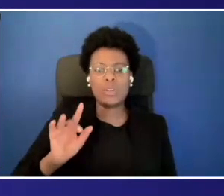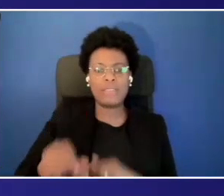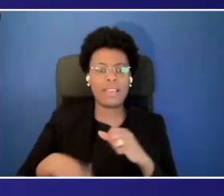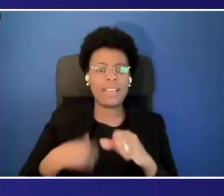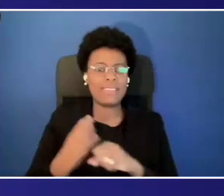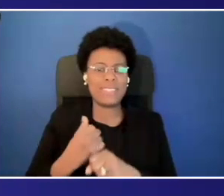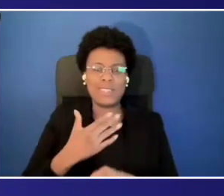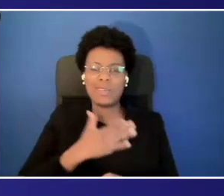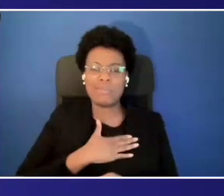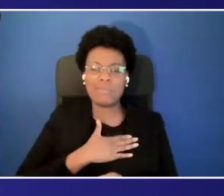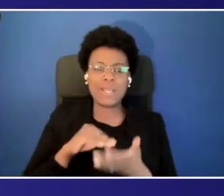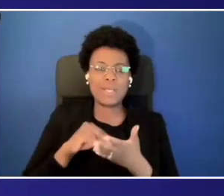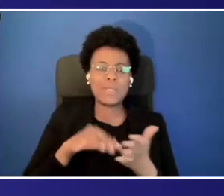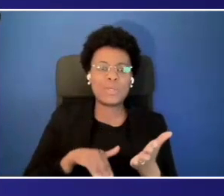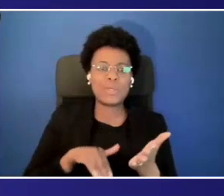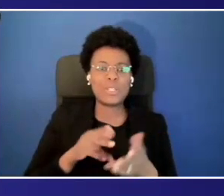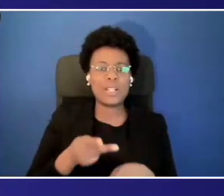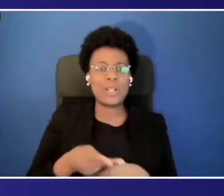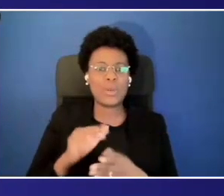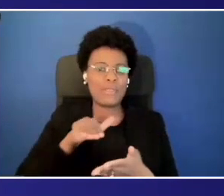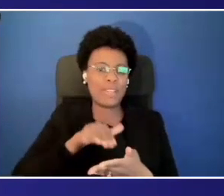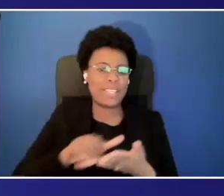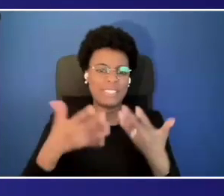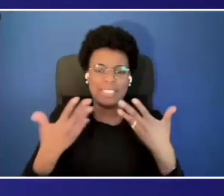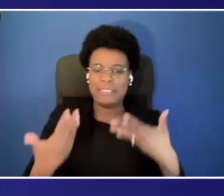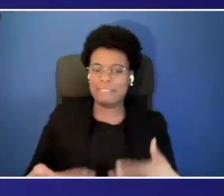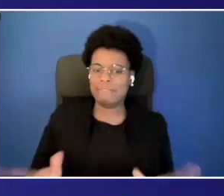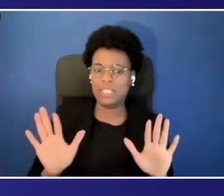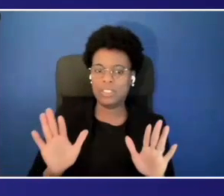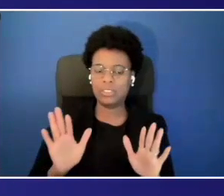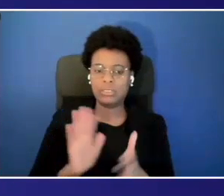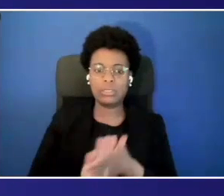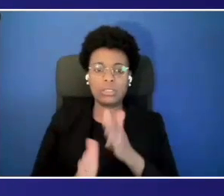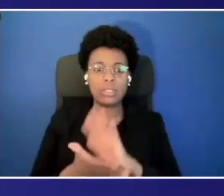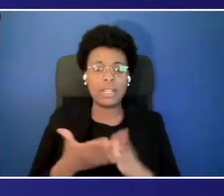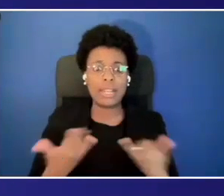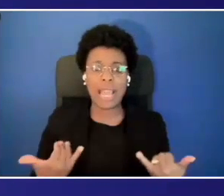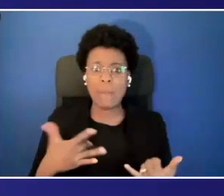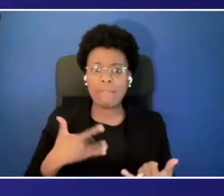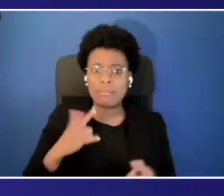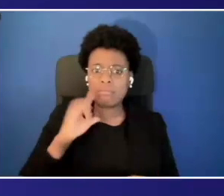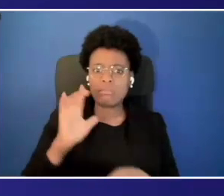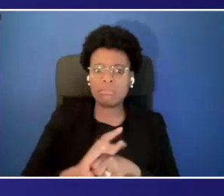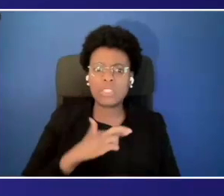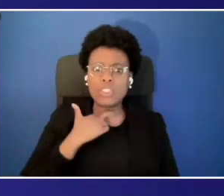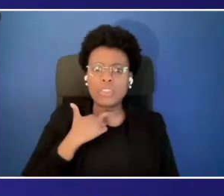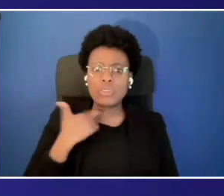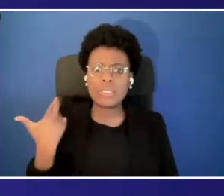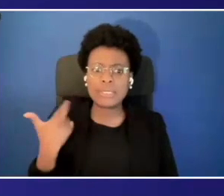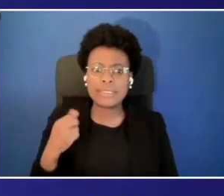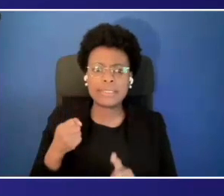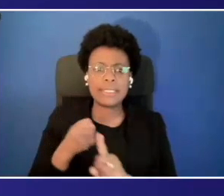Now I feel the promise of support is at risk impacting my livelihood and my sense of security.